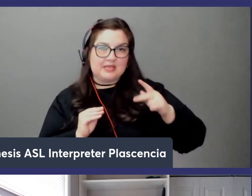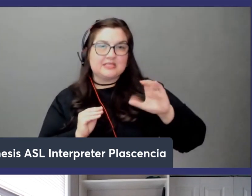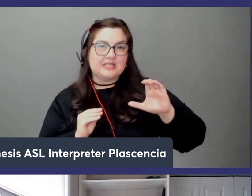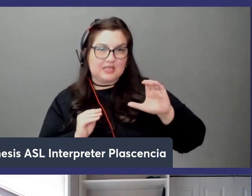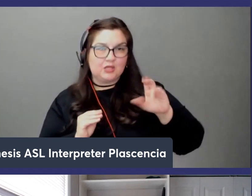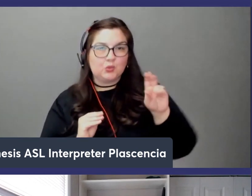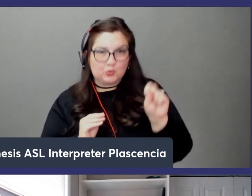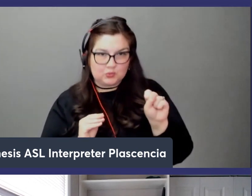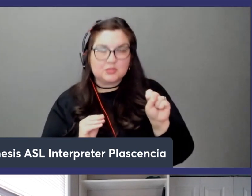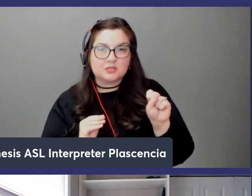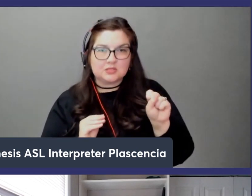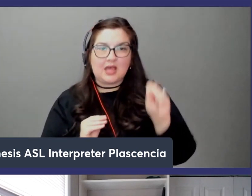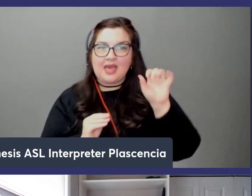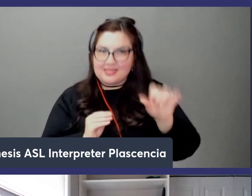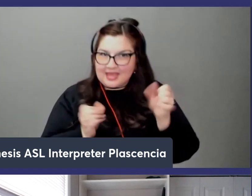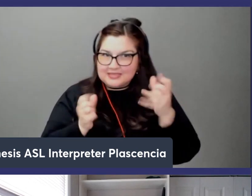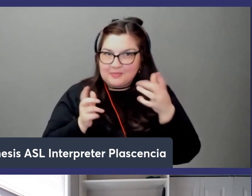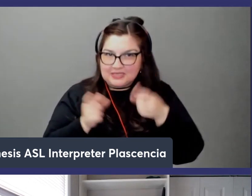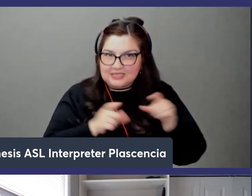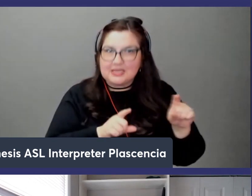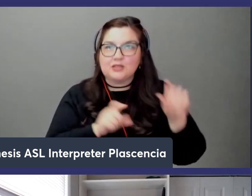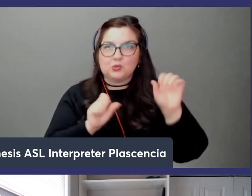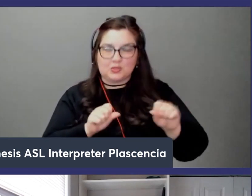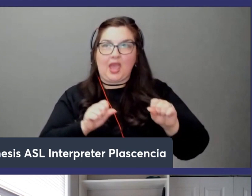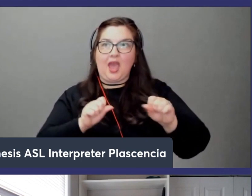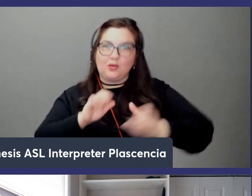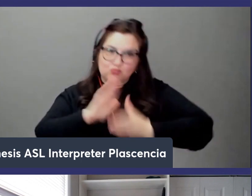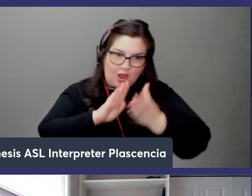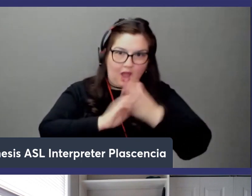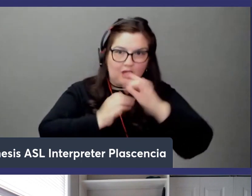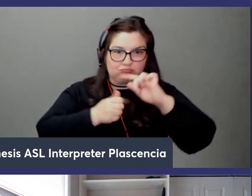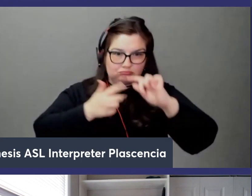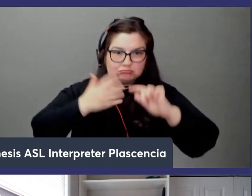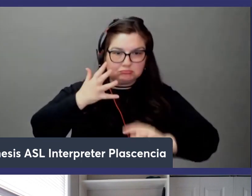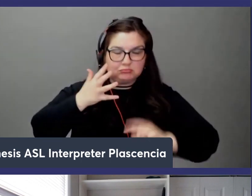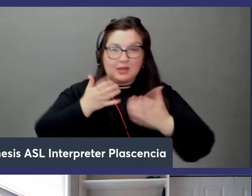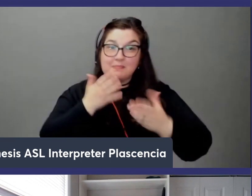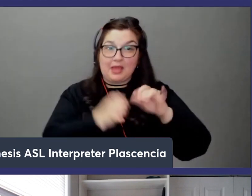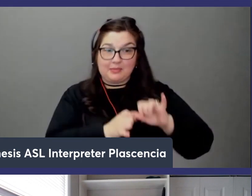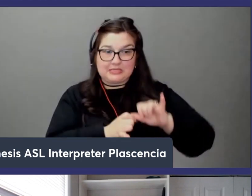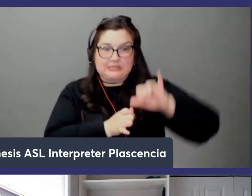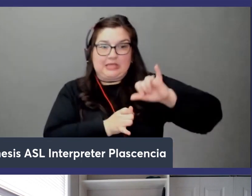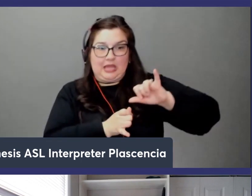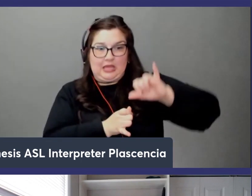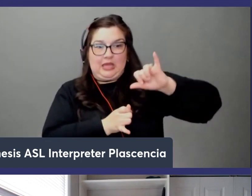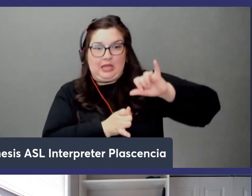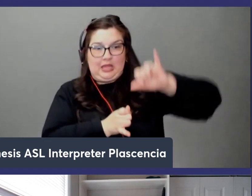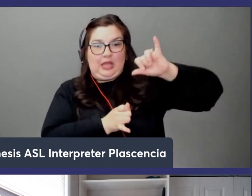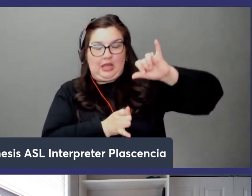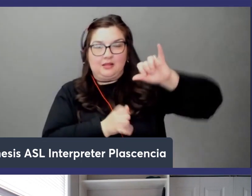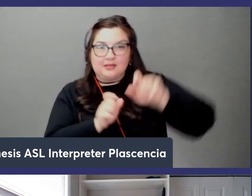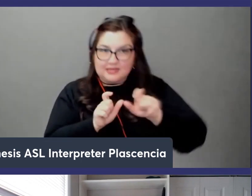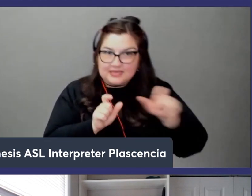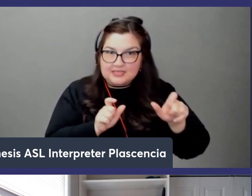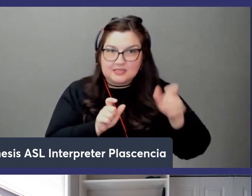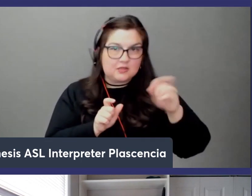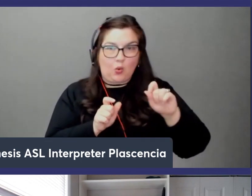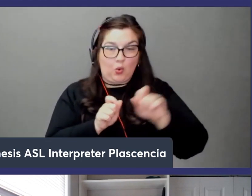you have that many concurrent threads you can run. So you may want to scale up an instance if you wanna be able to do that, or you may wanna scale out instances.